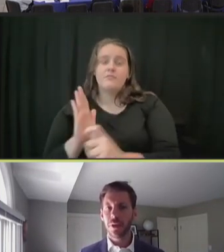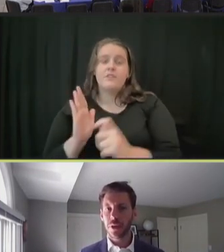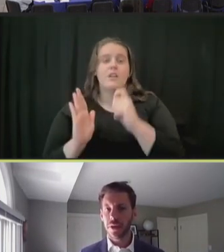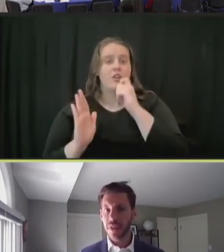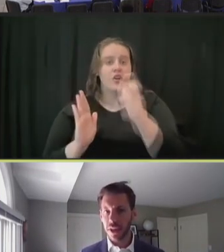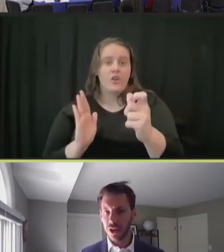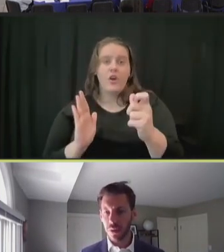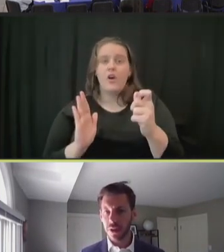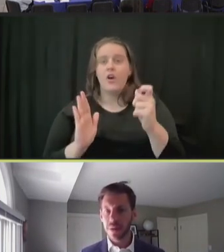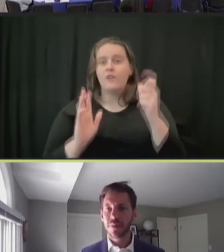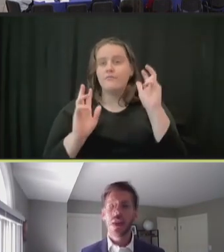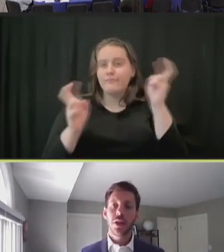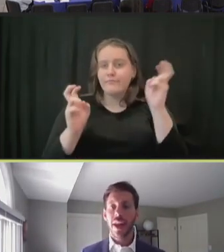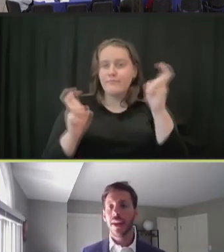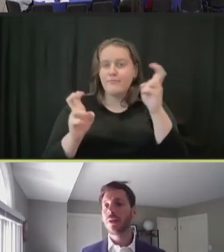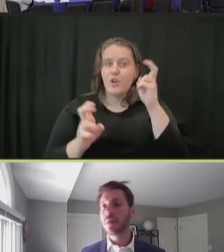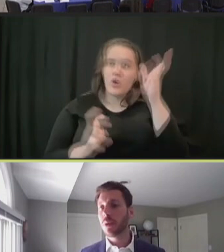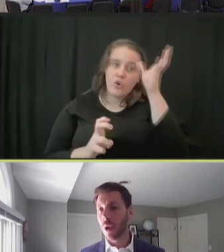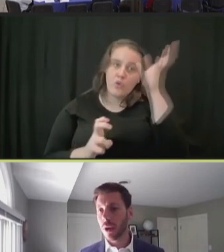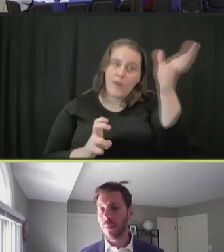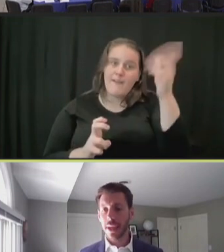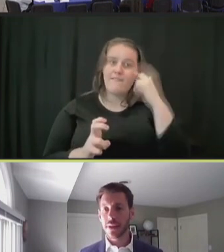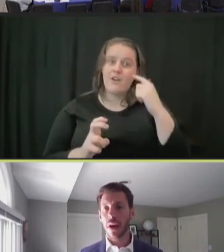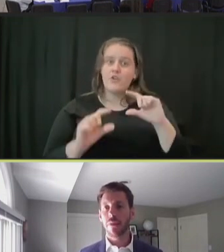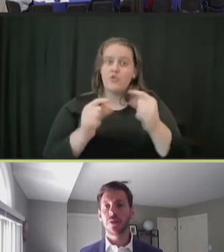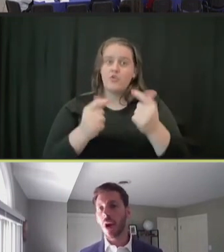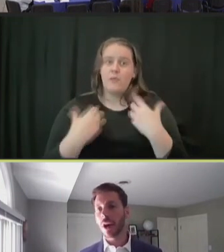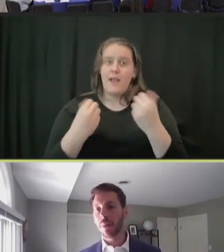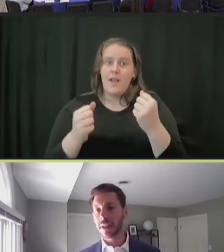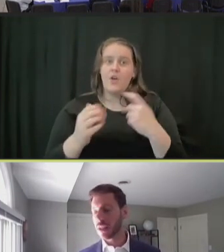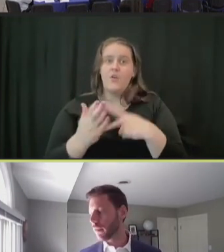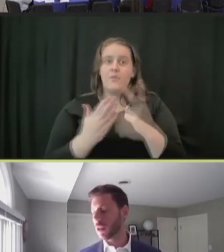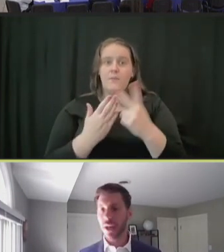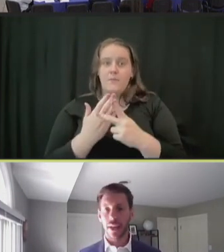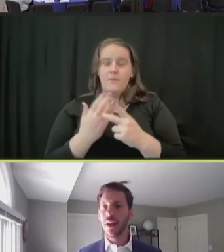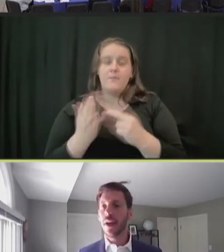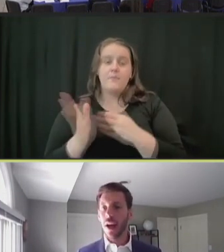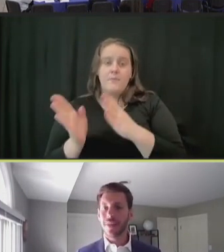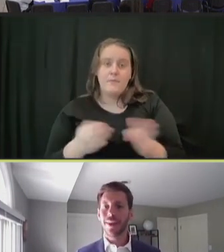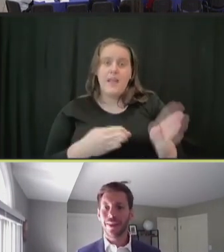insurance issuers. So, that includes employer based coverage, marketplace coverage, and until